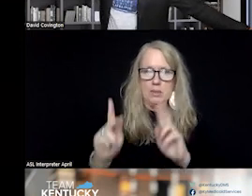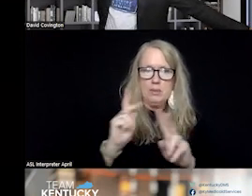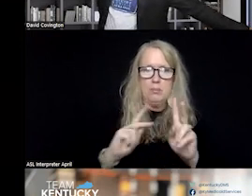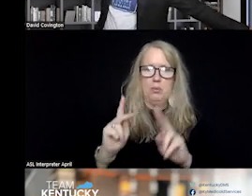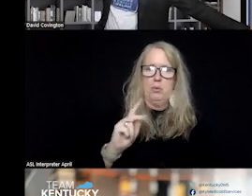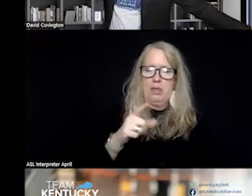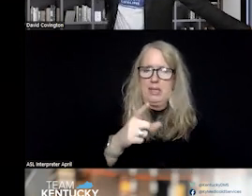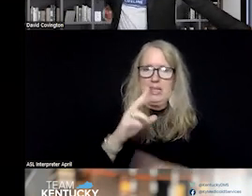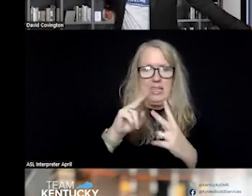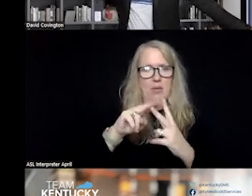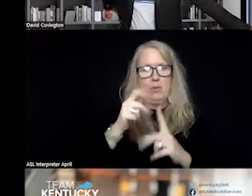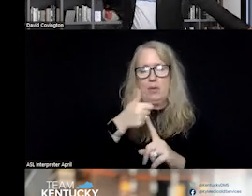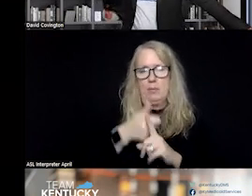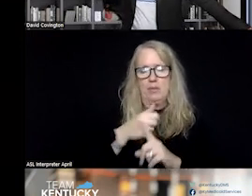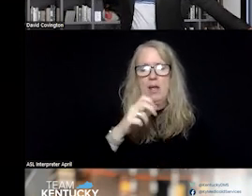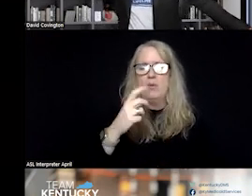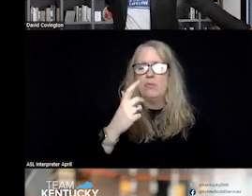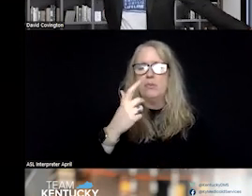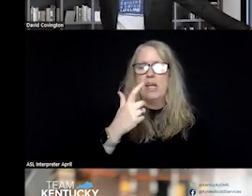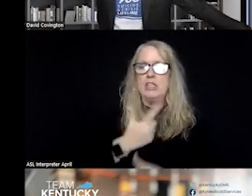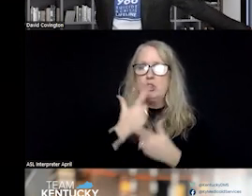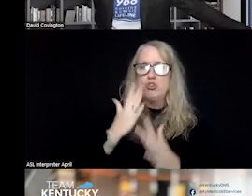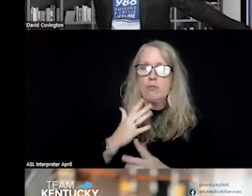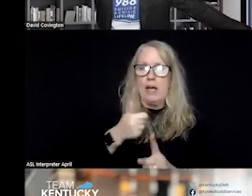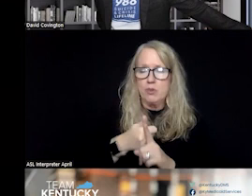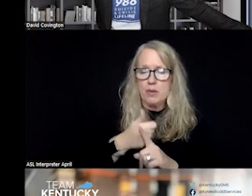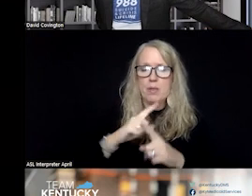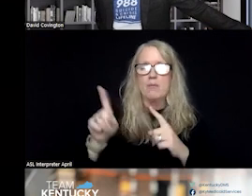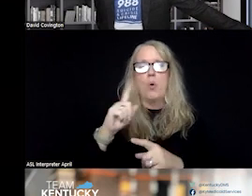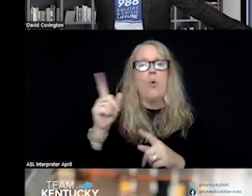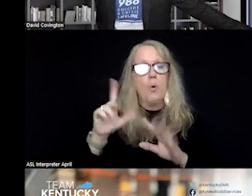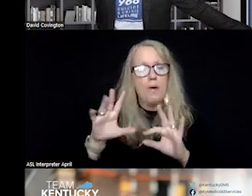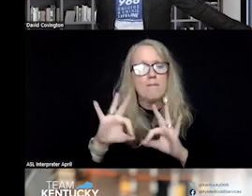EITHER SUICIDE SURVIVORS THEMSELVES OR FAMILY MEMBERS AND THAT